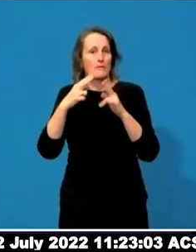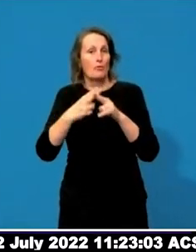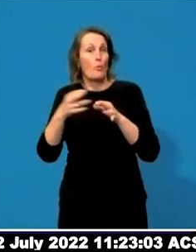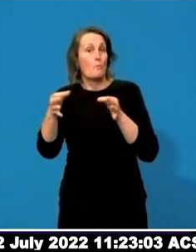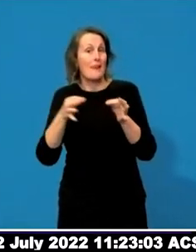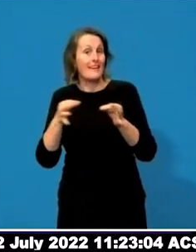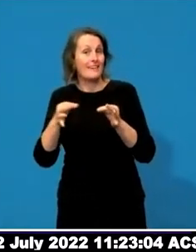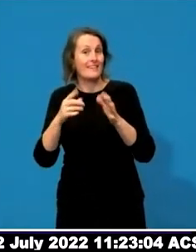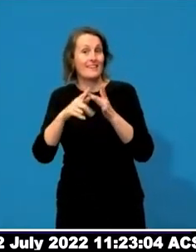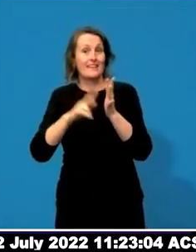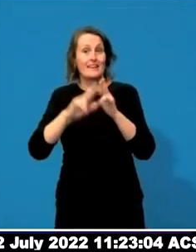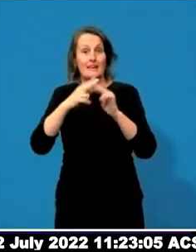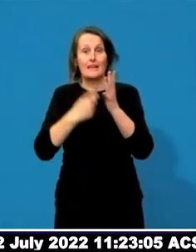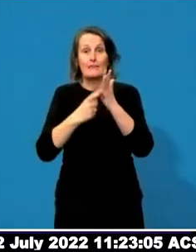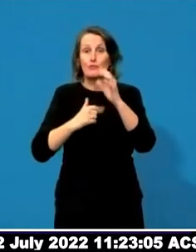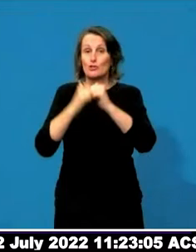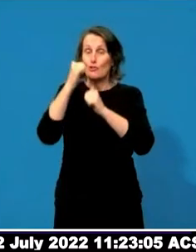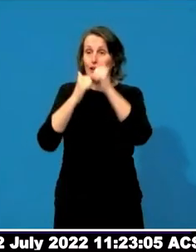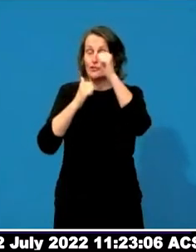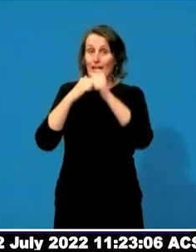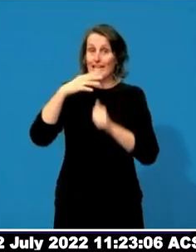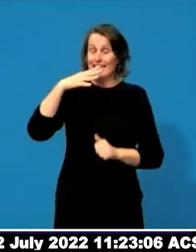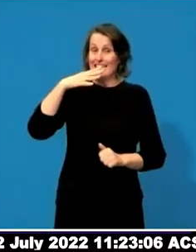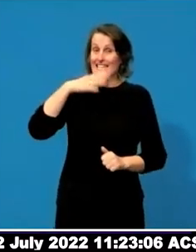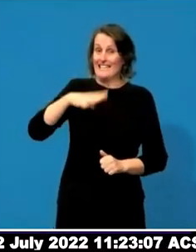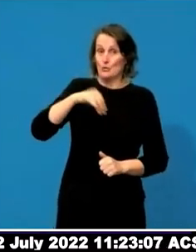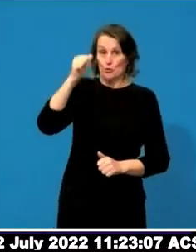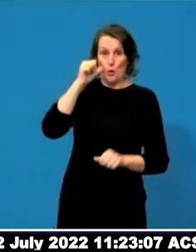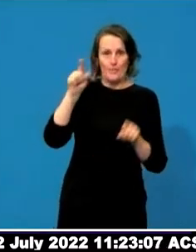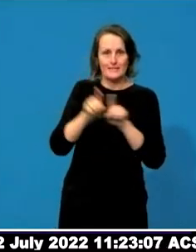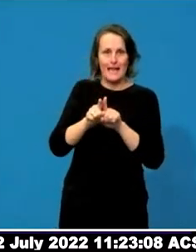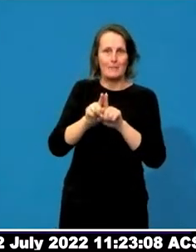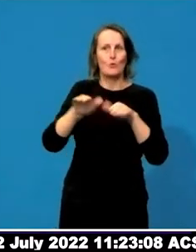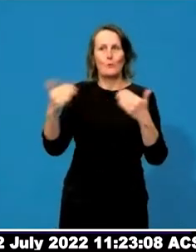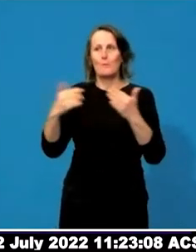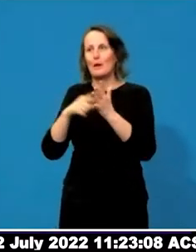would not have as high a need these type of things as, say, the Department of Health, you know,